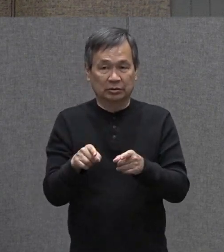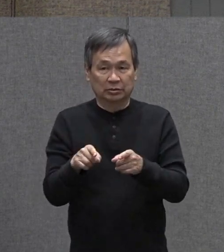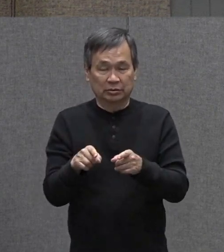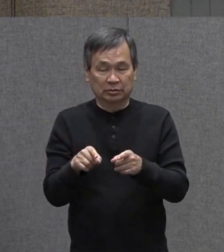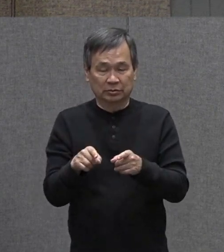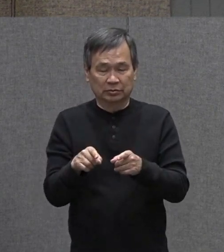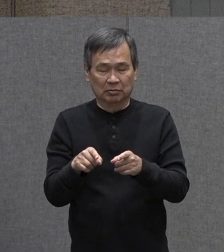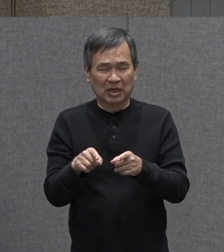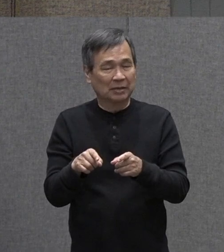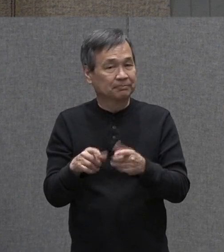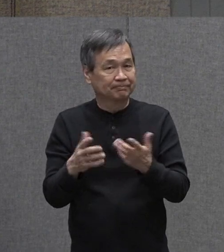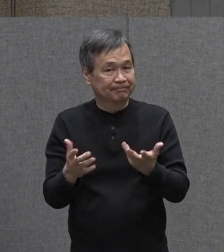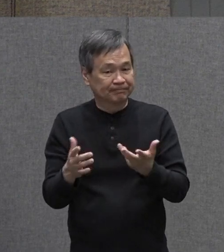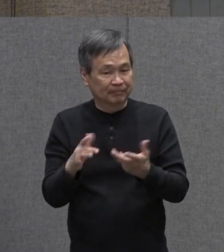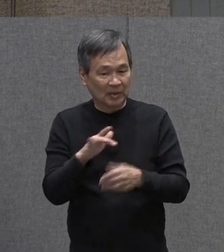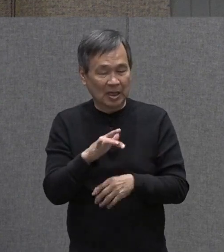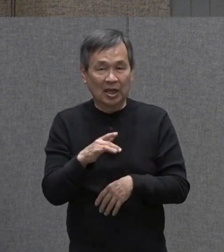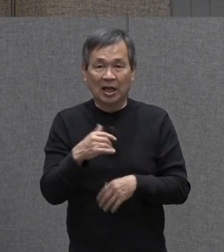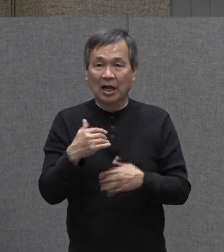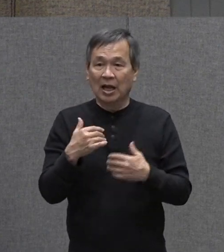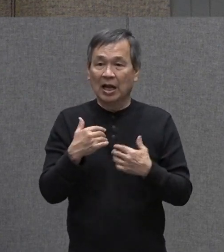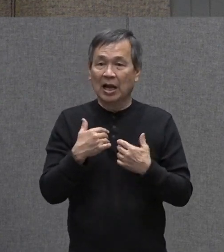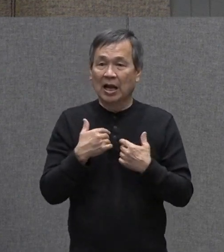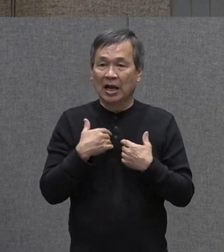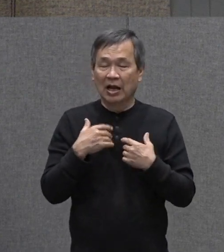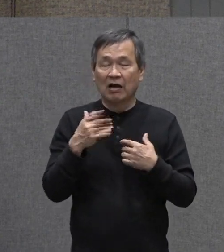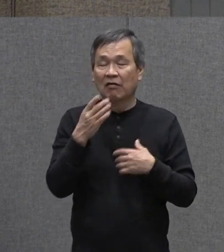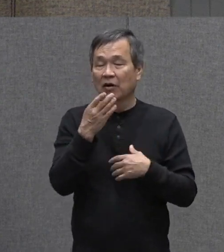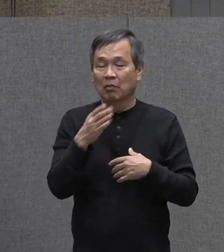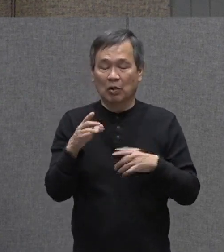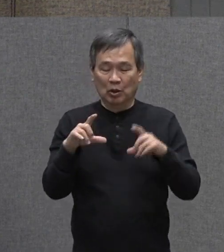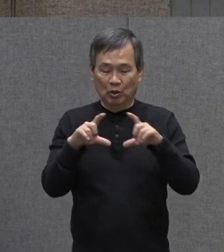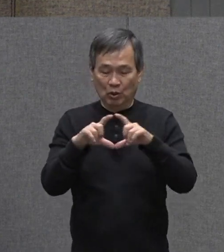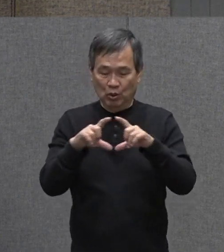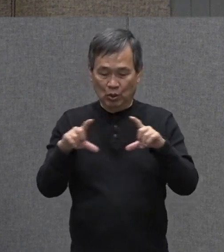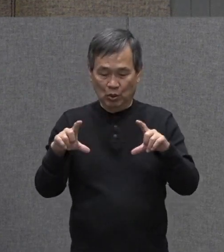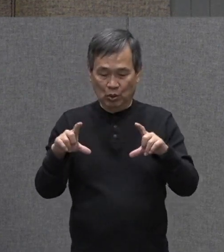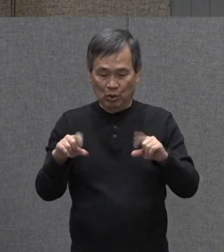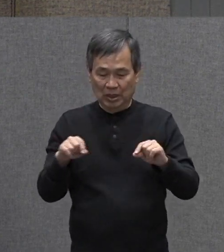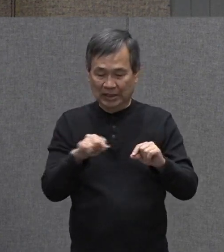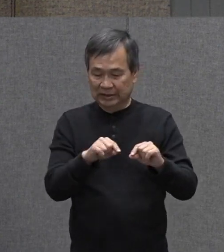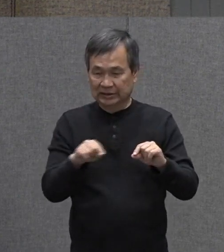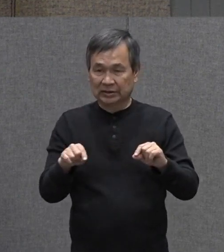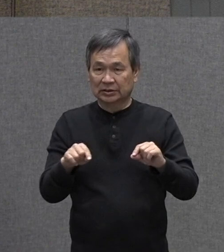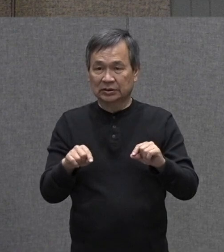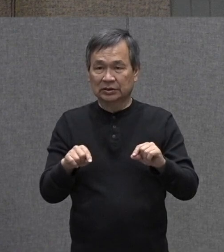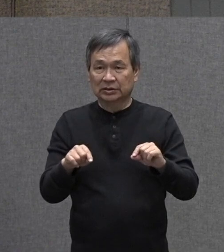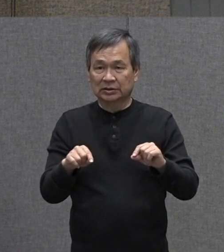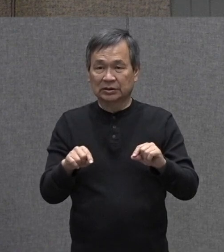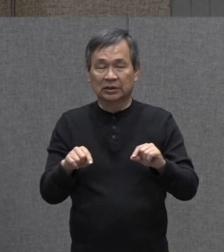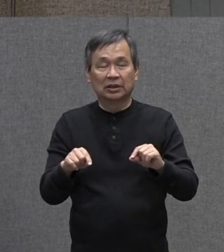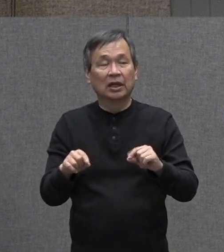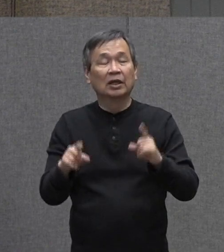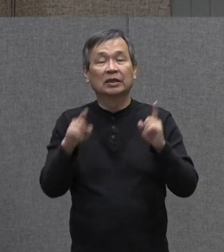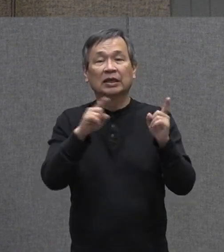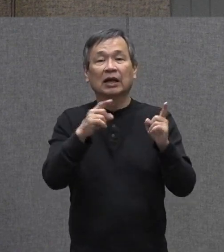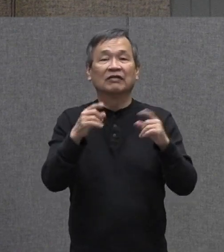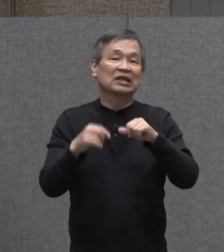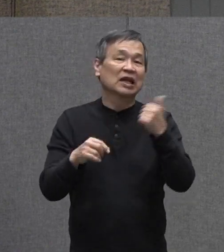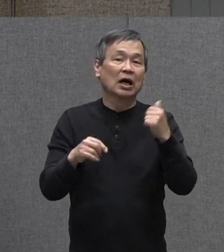I have a blue rectangle, and I also have a blue rectangle here.